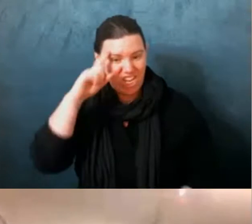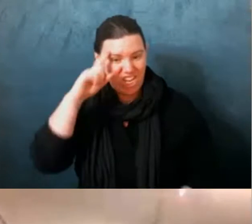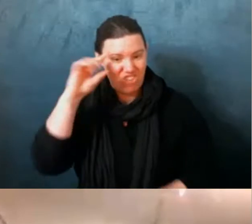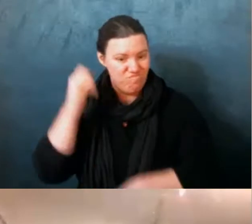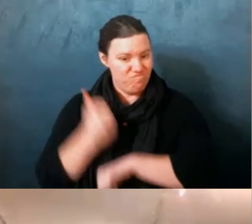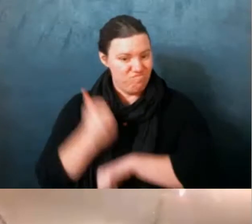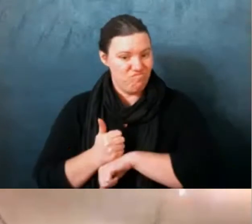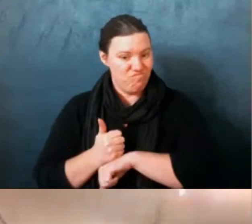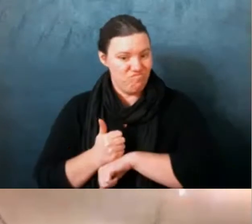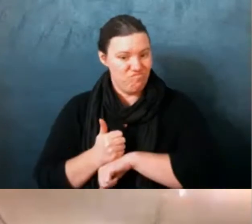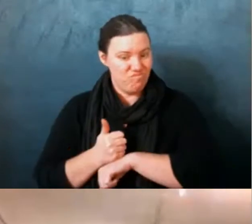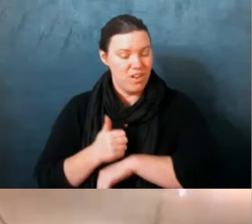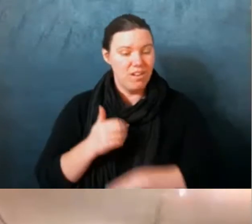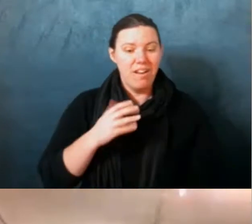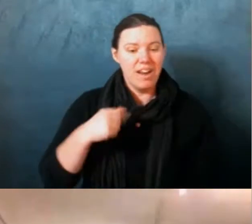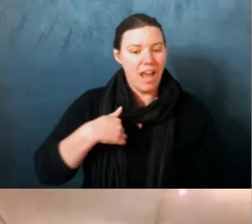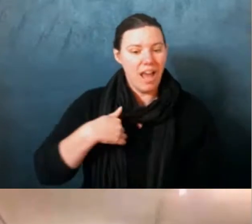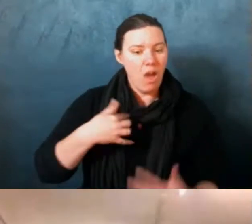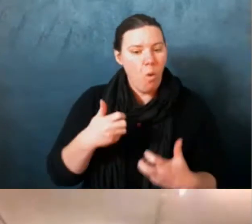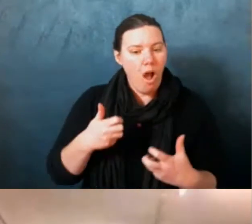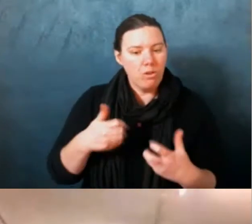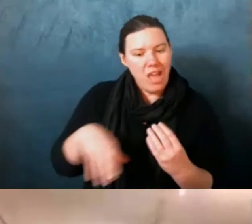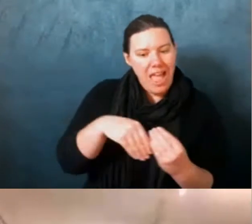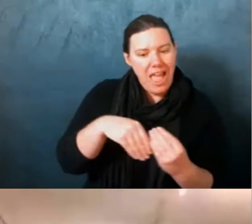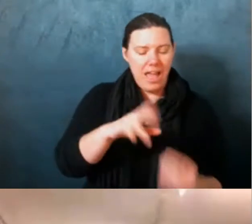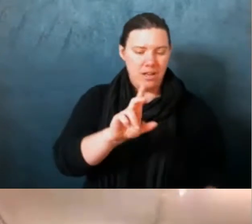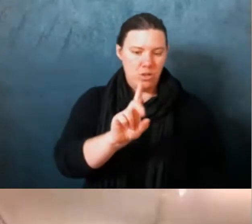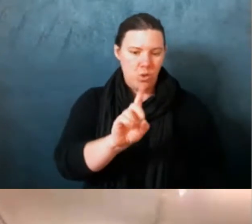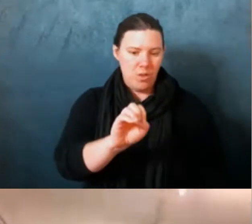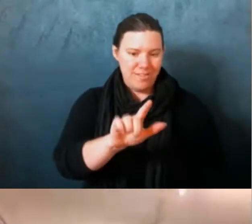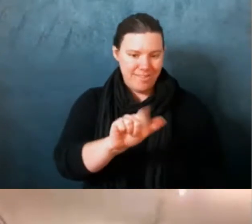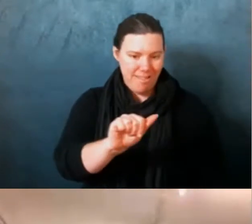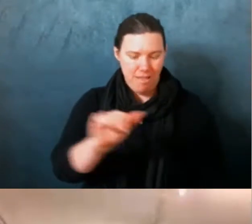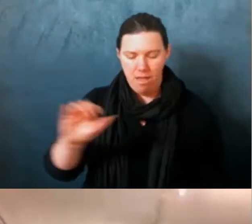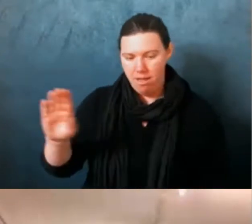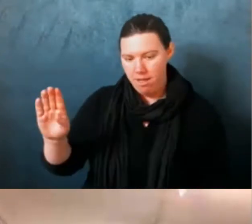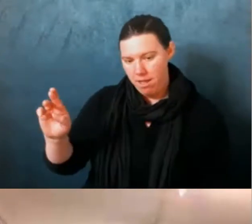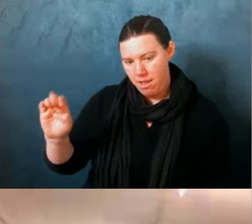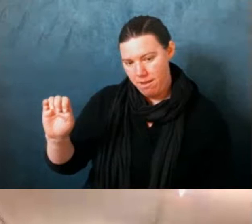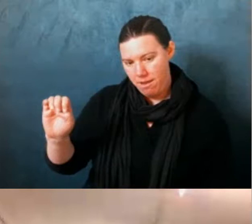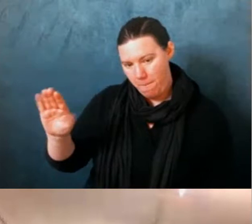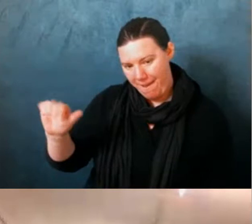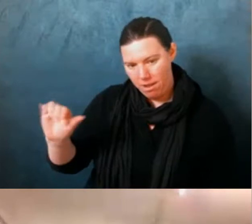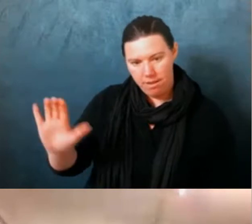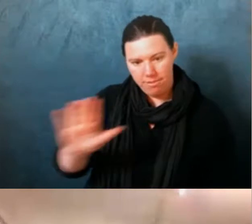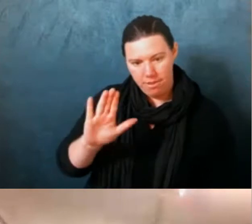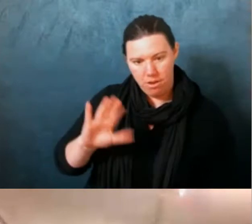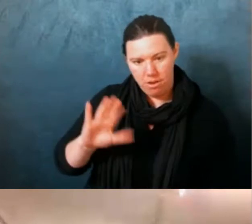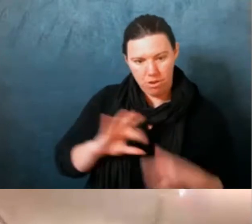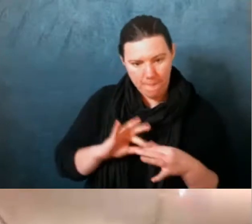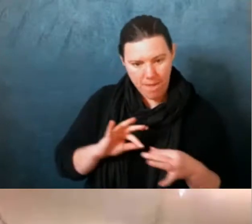off of what Rebecca and Della were saying. I think one of the most important issues